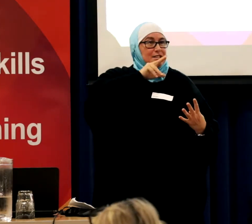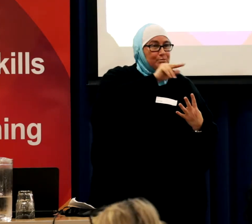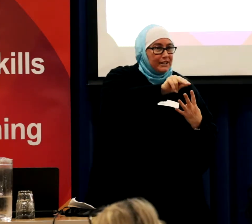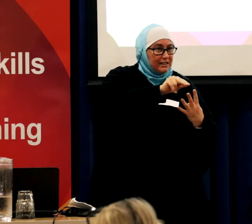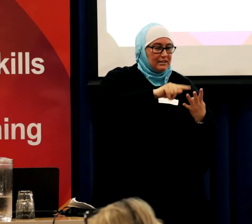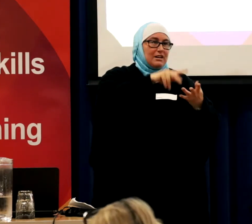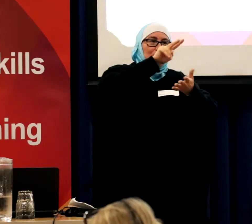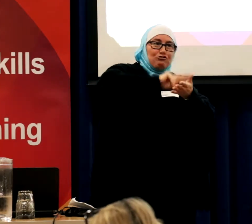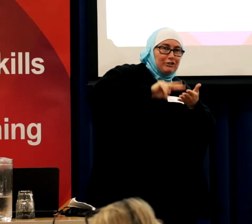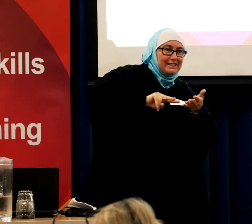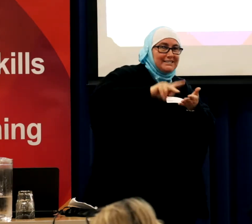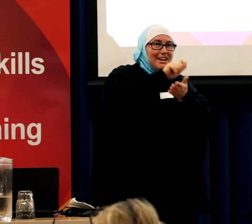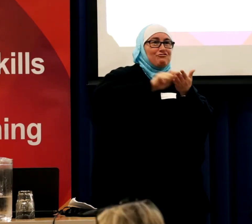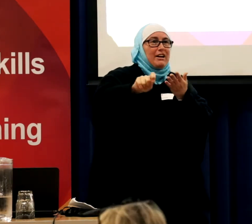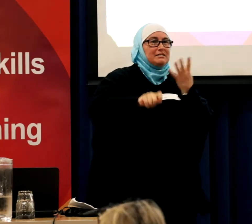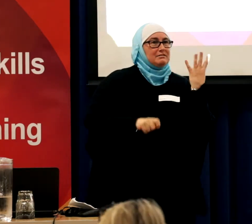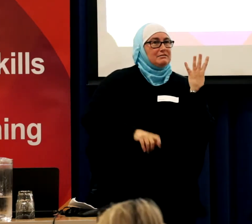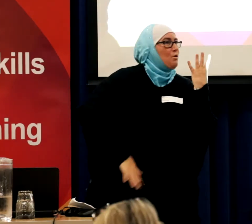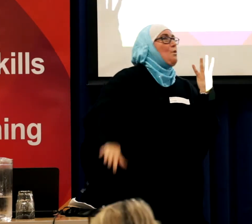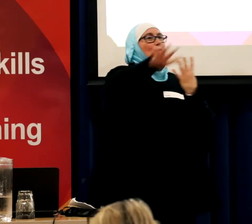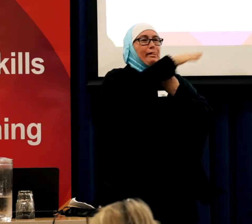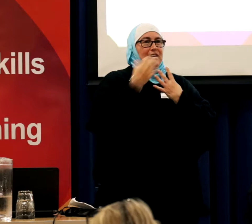But they can hear, they can read, we can write.